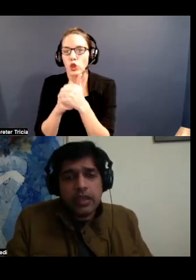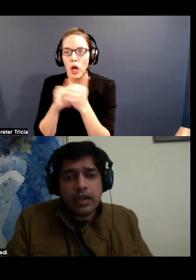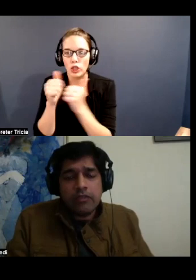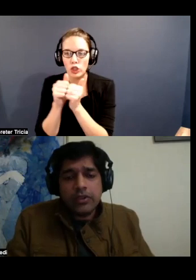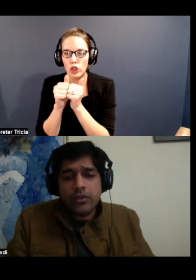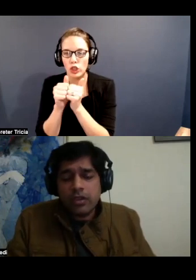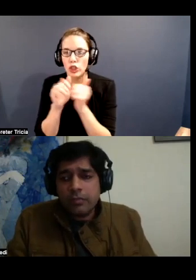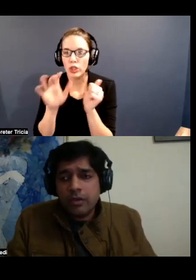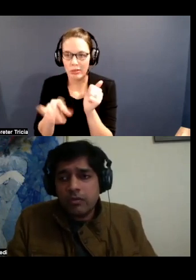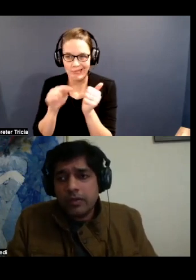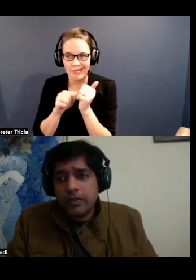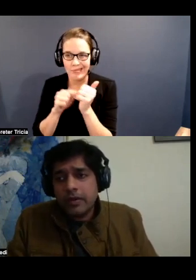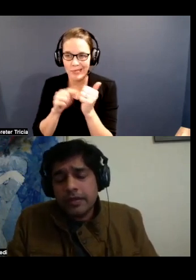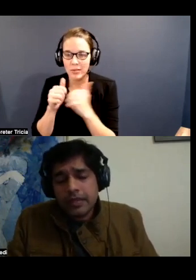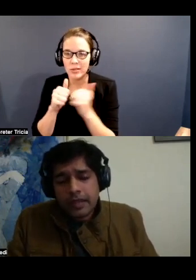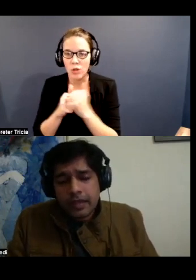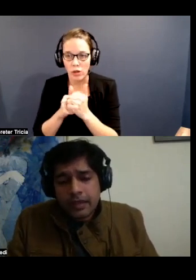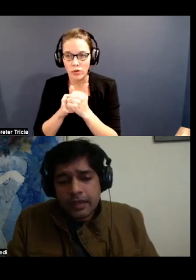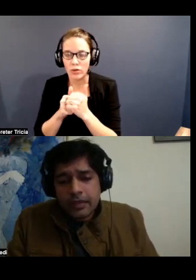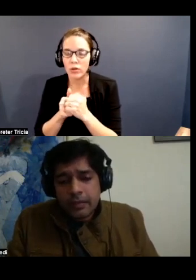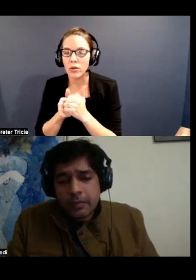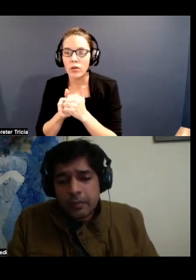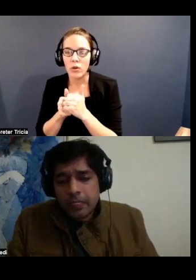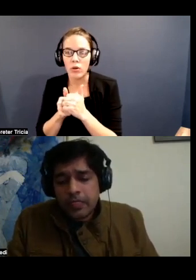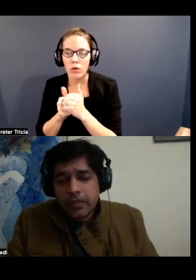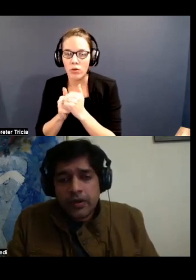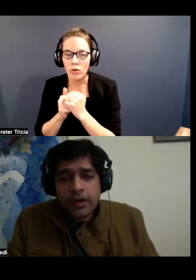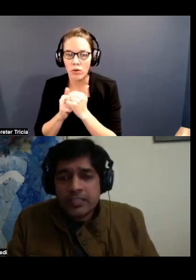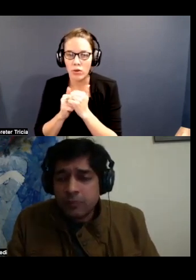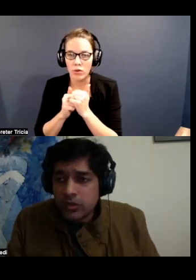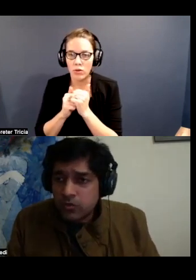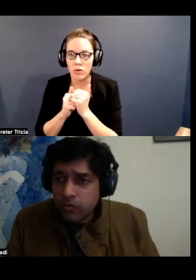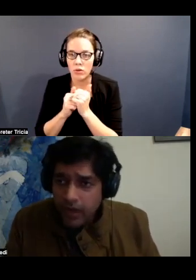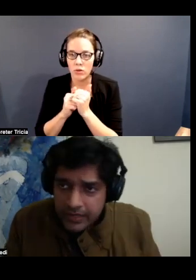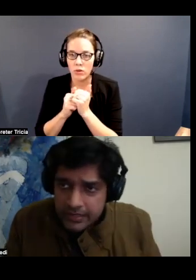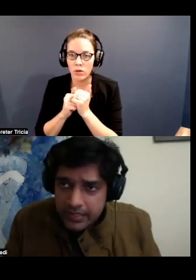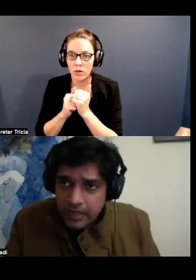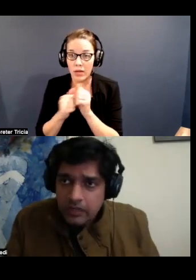We are talking about whether there are exposed wiring in house,